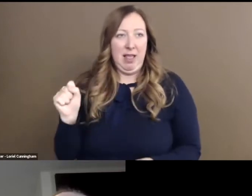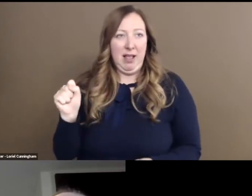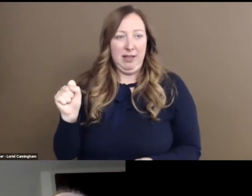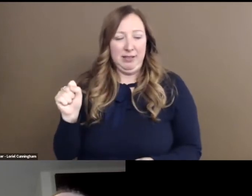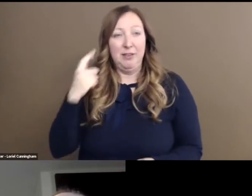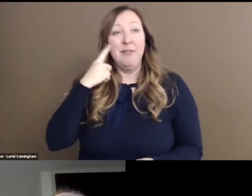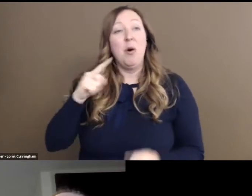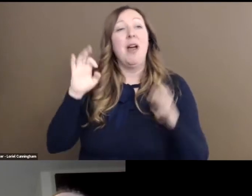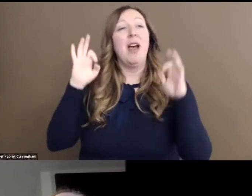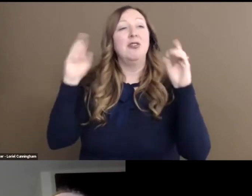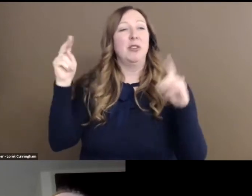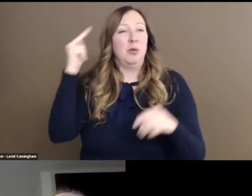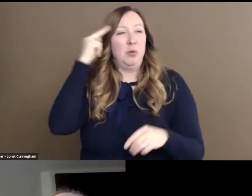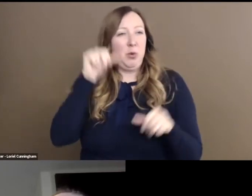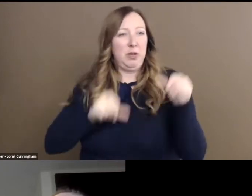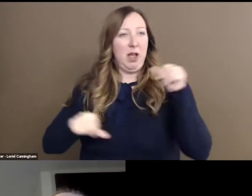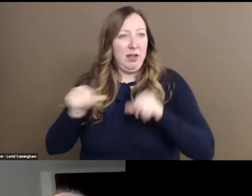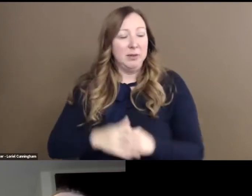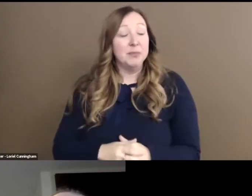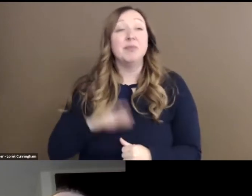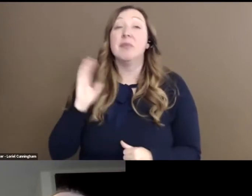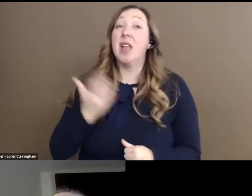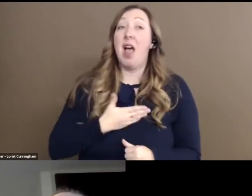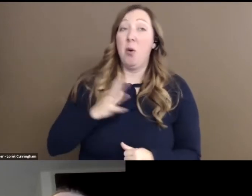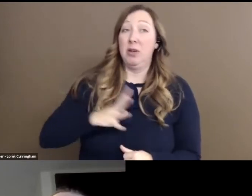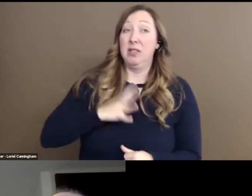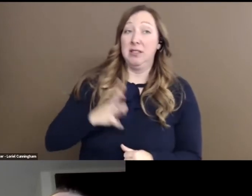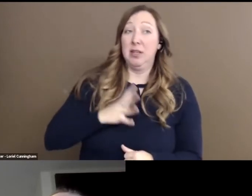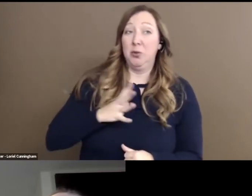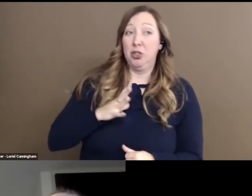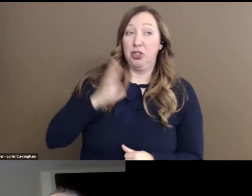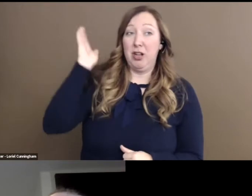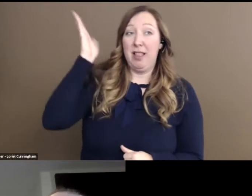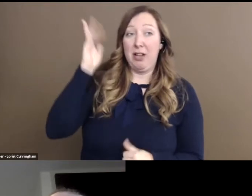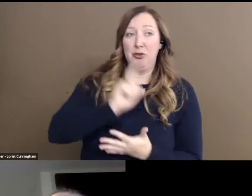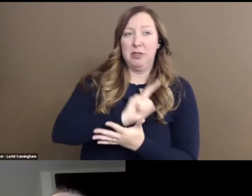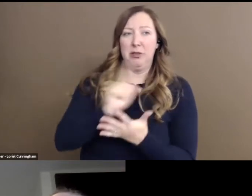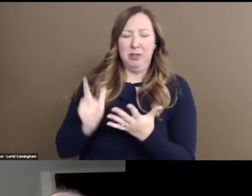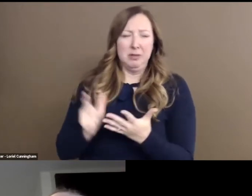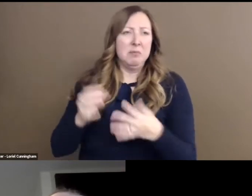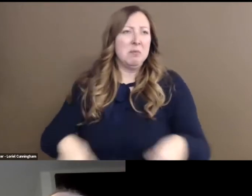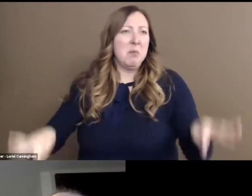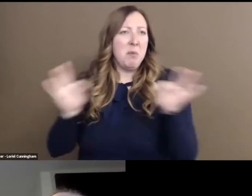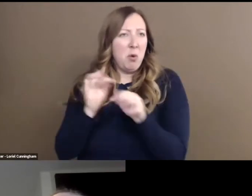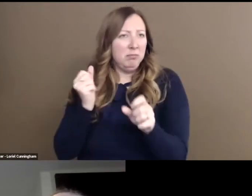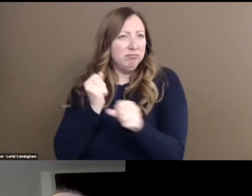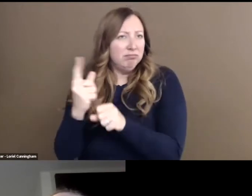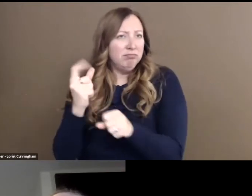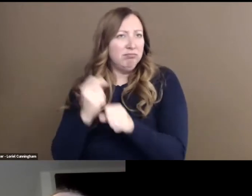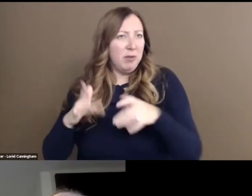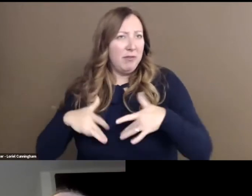this distinguished lecture series is an important annual event